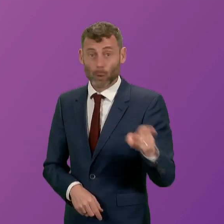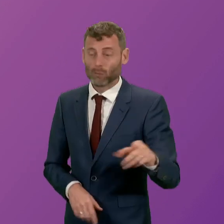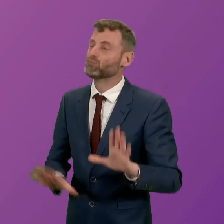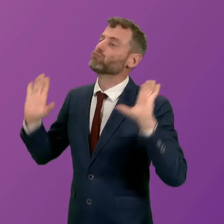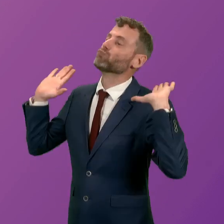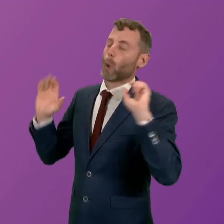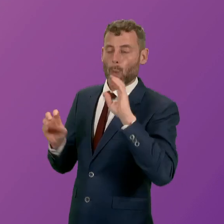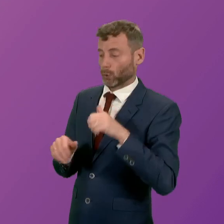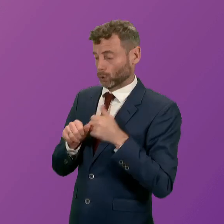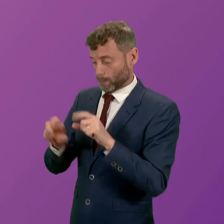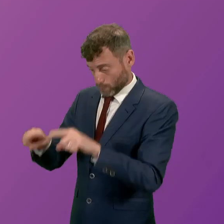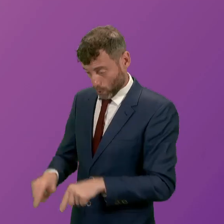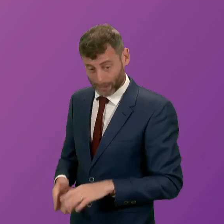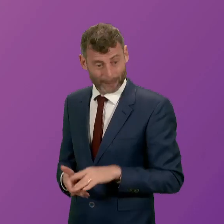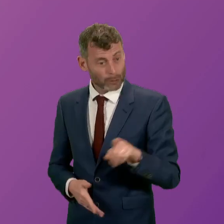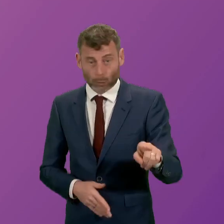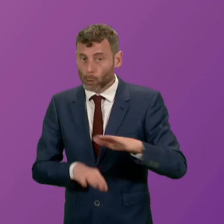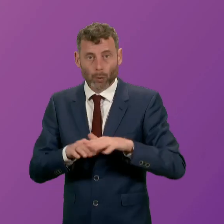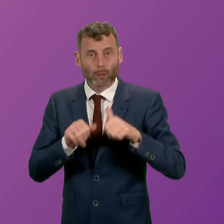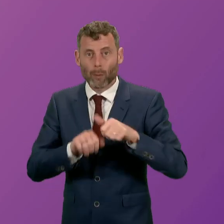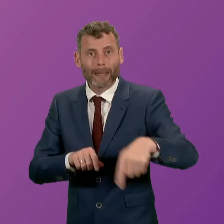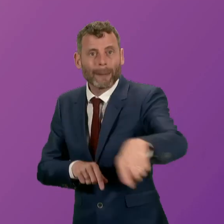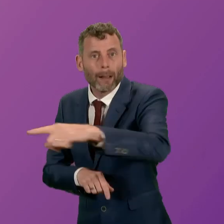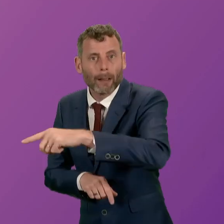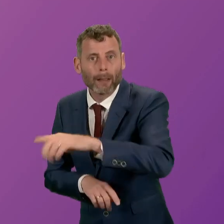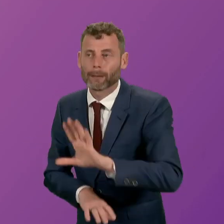money in to support people in the communities of Scotland.